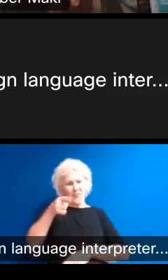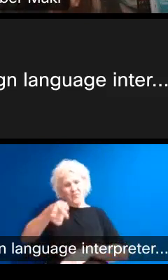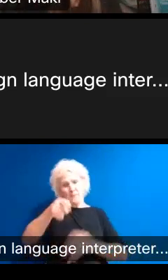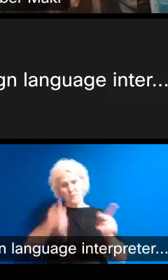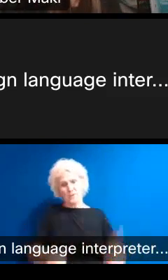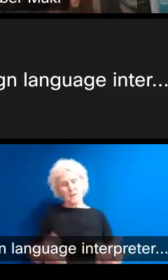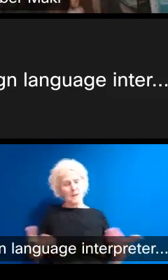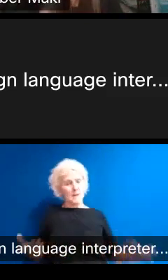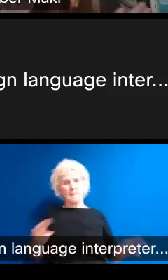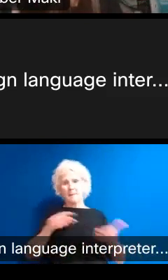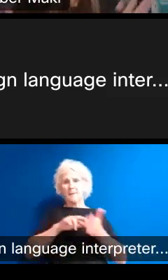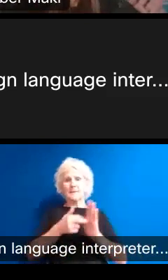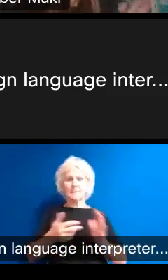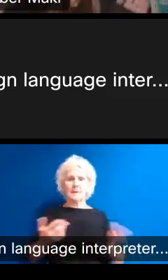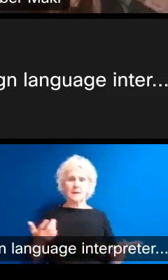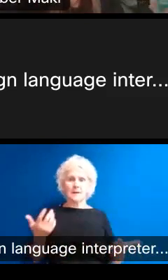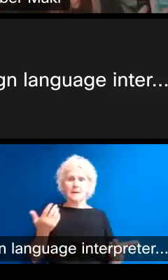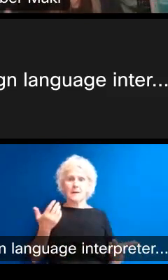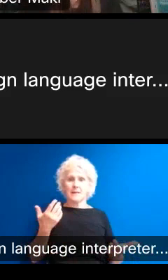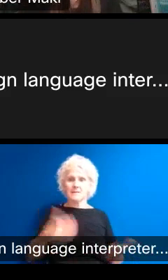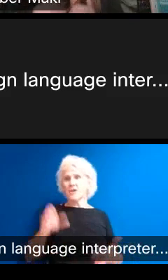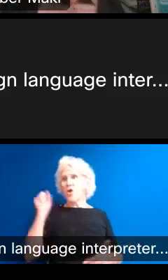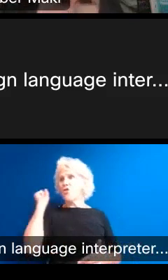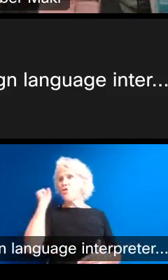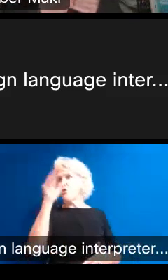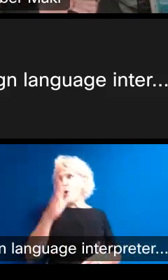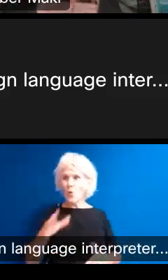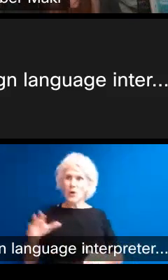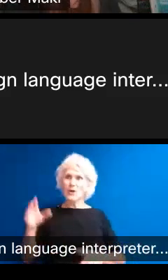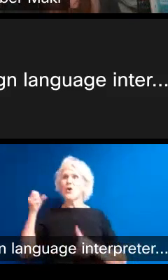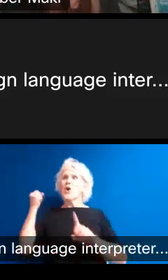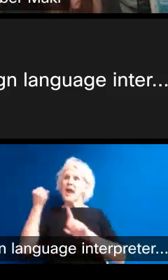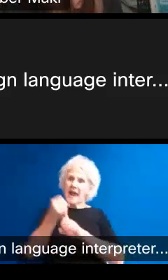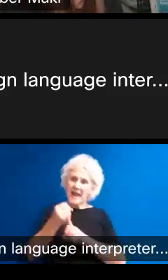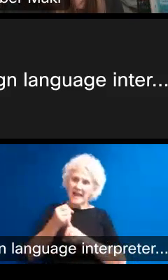still throwing things or hitting or kicking or biting, but that's what their baseline looks like.